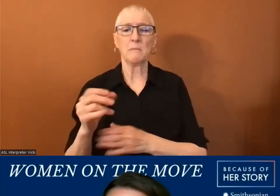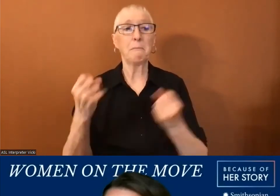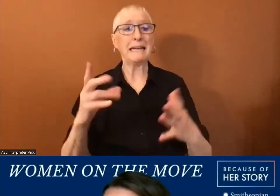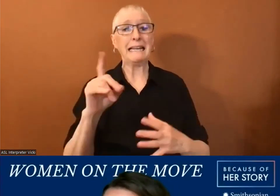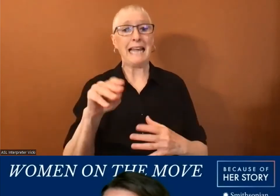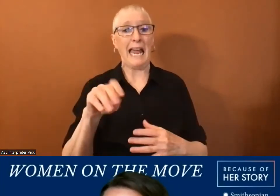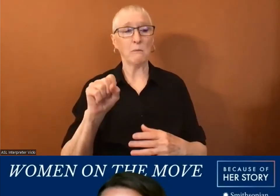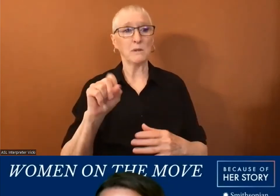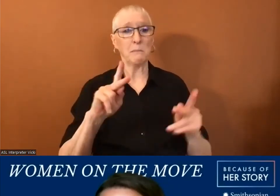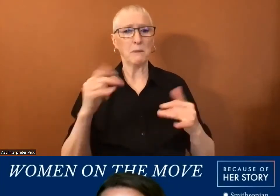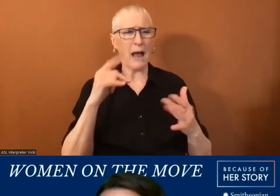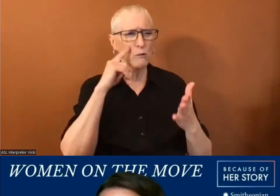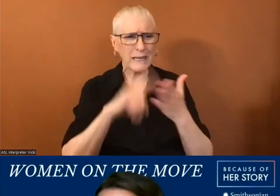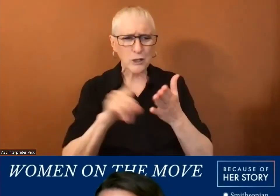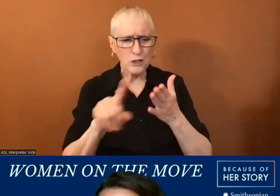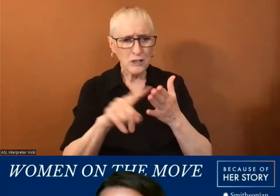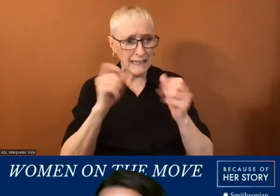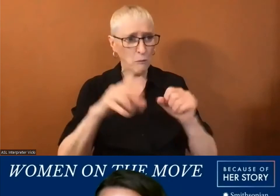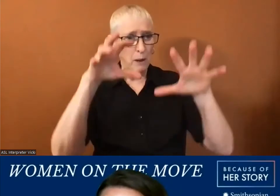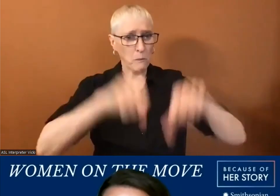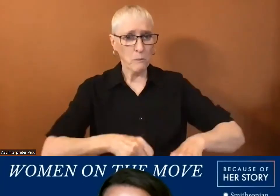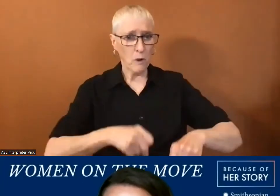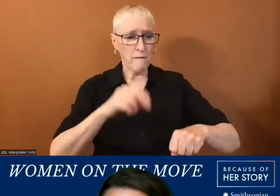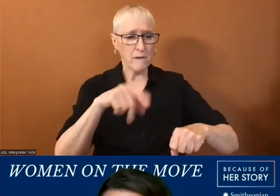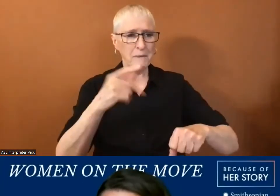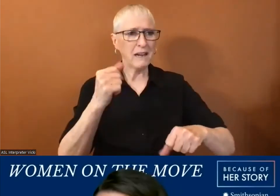trying to research about removing is because they're kind of inoperable or they're just,